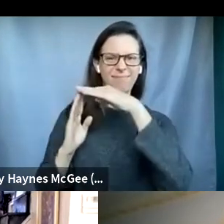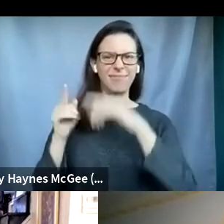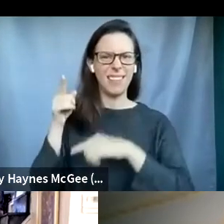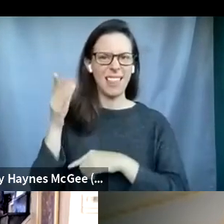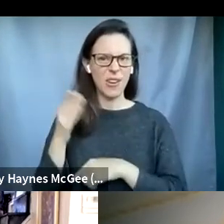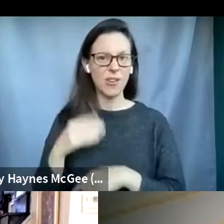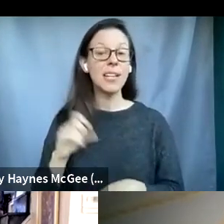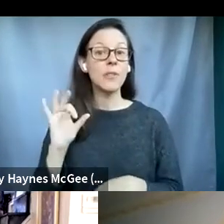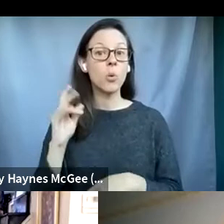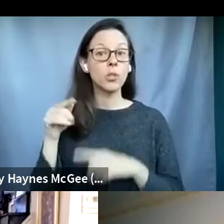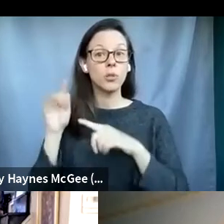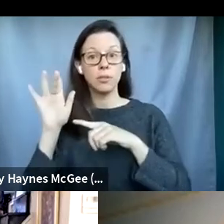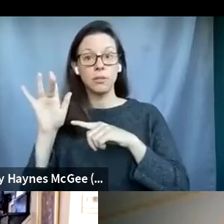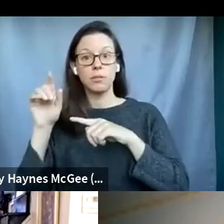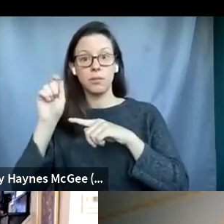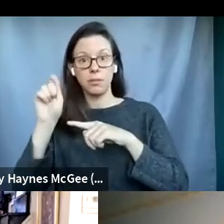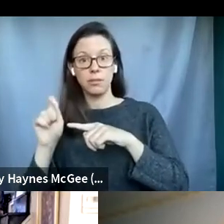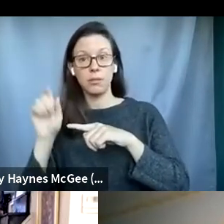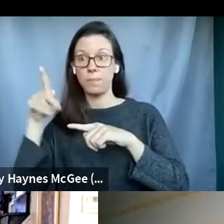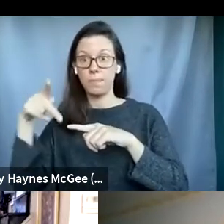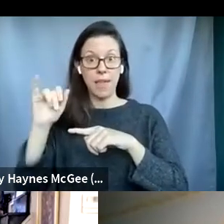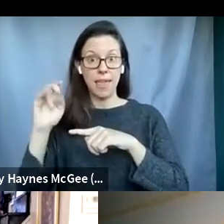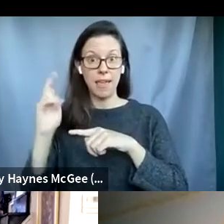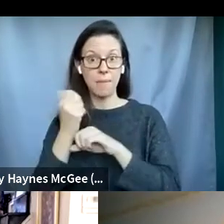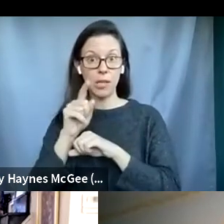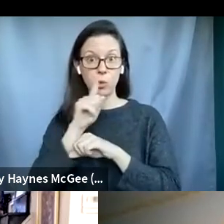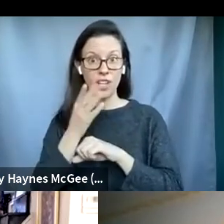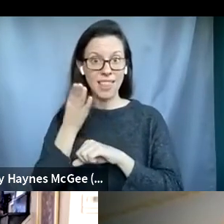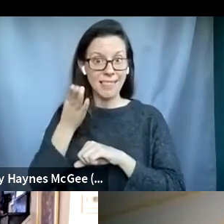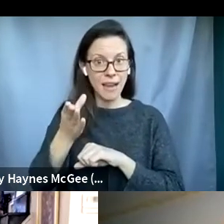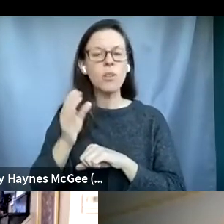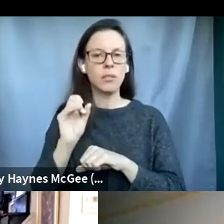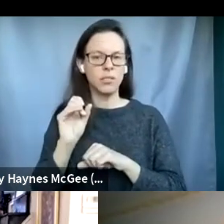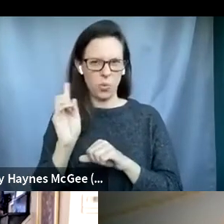If you'd like to pin Emily to make sure that sees always where you want, feel free to do so.